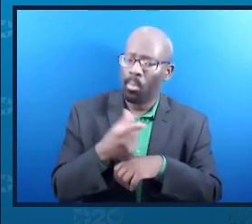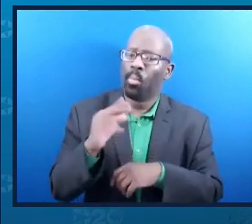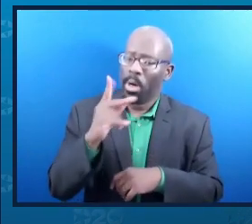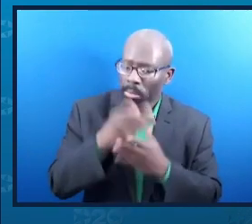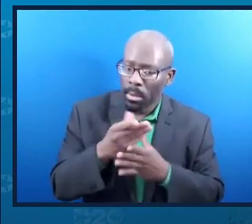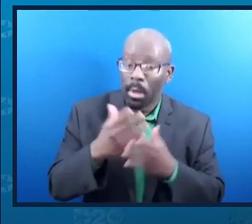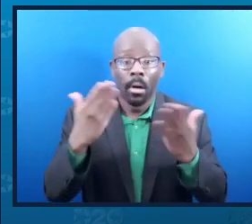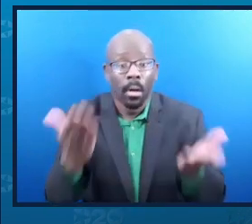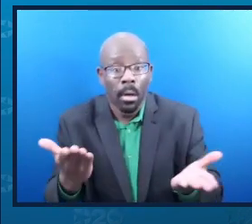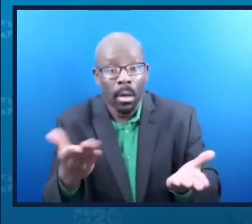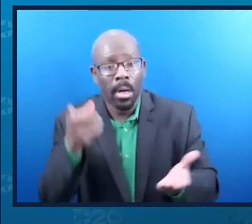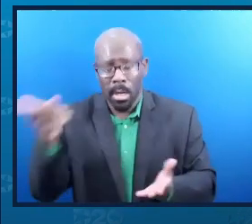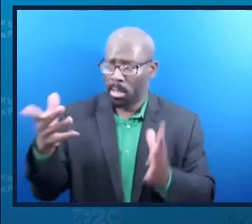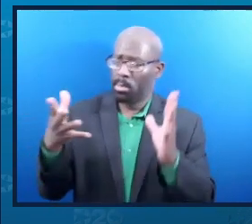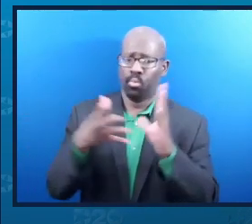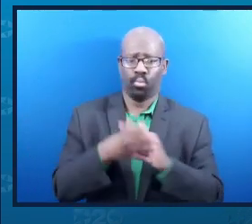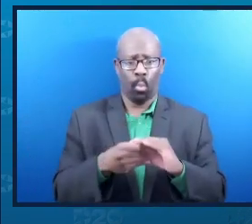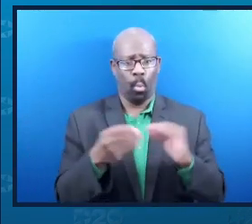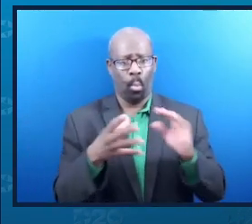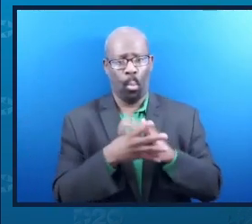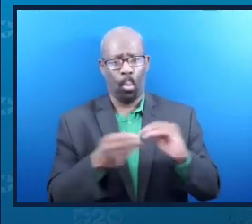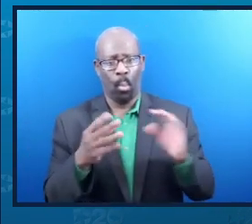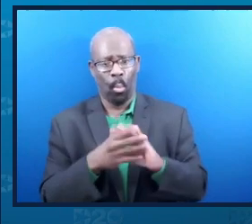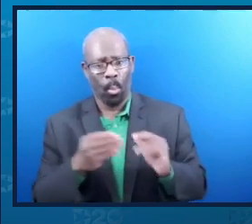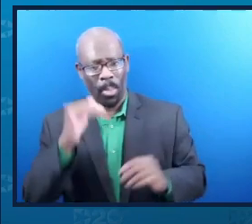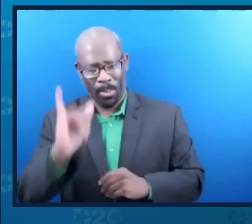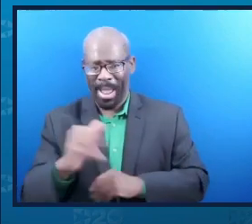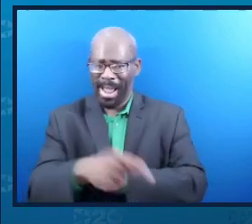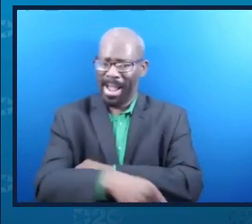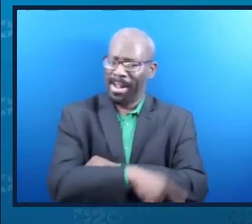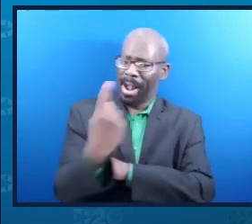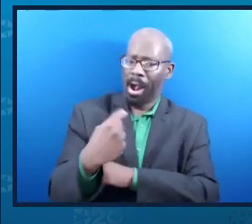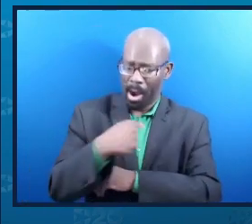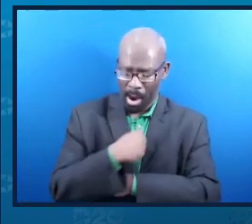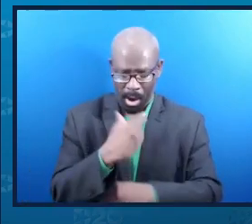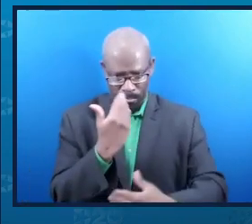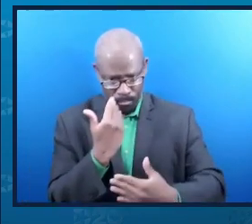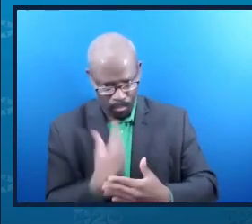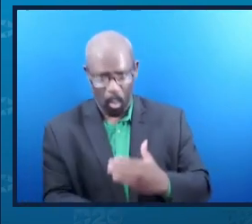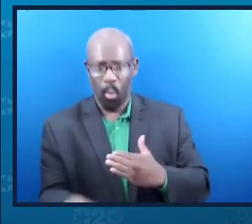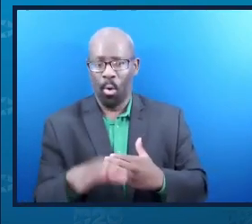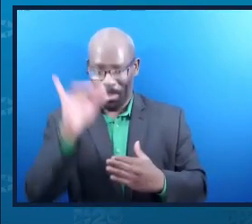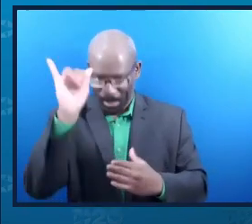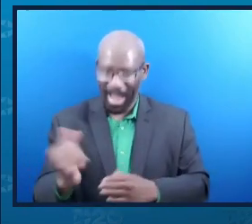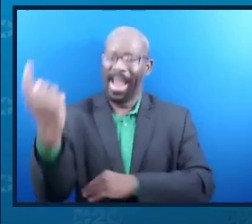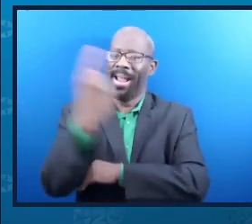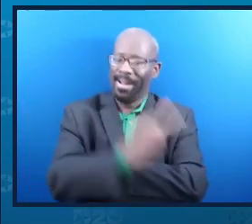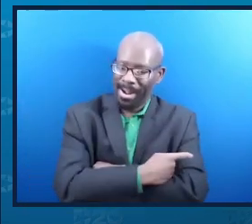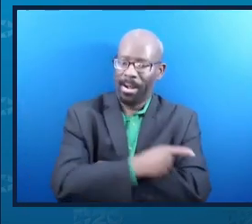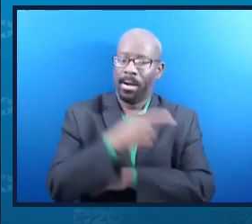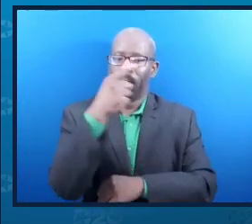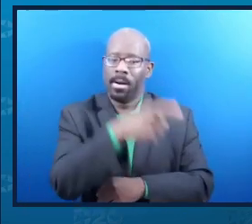THAT I WAS BORN, HE WAS MARCHING